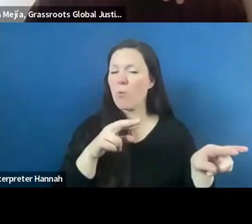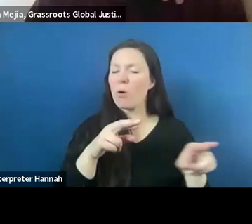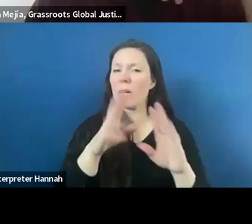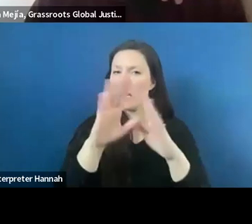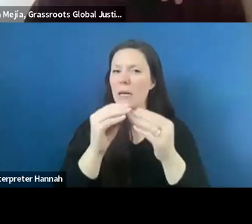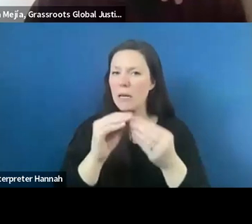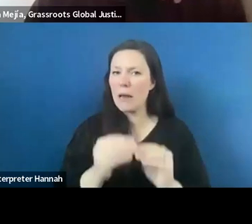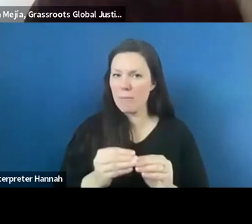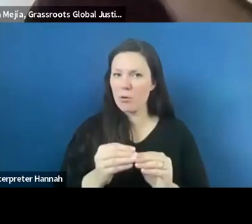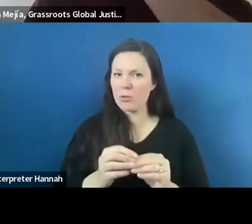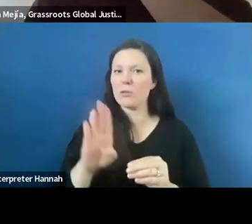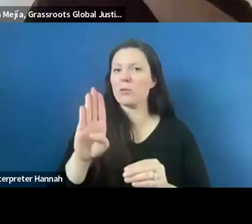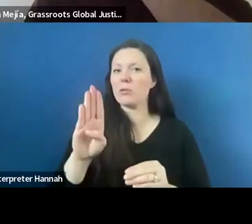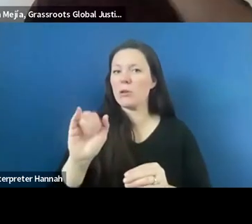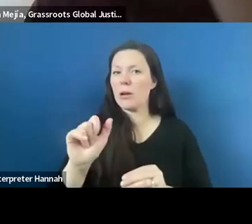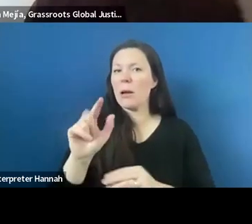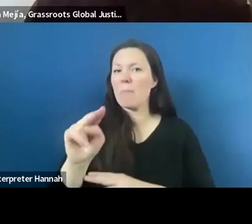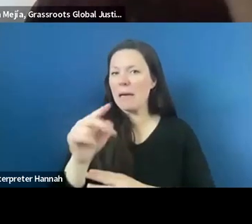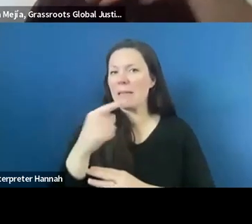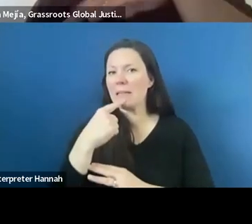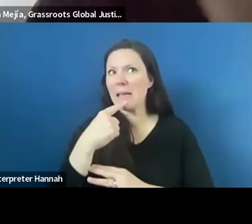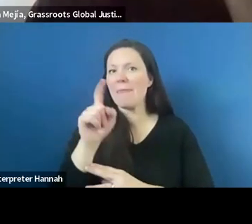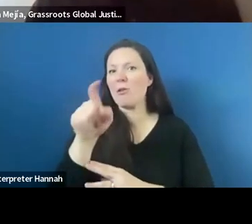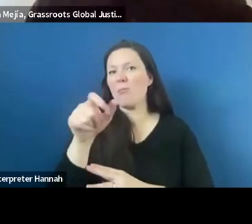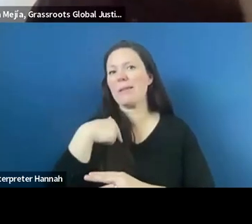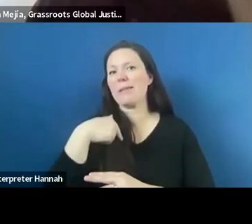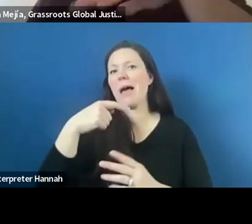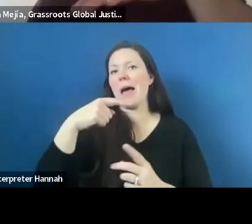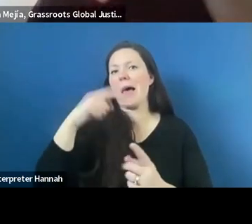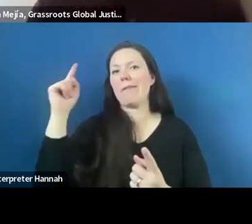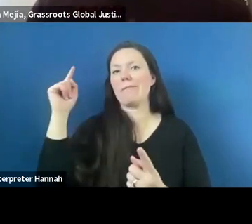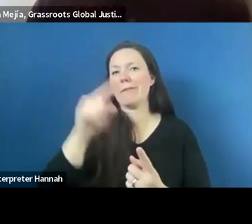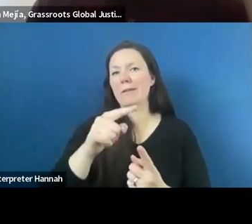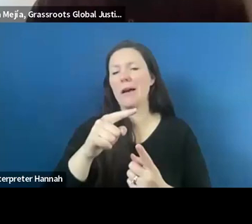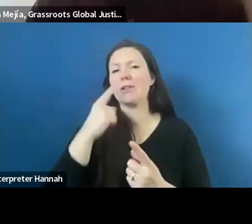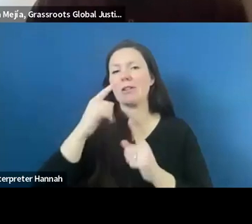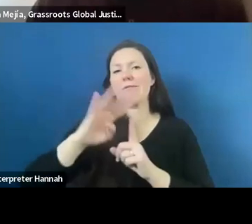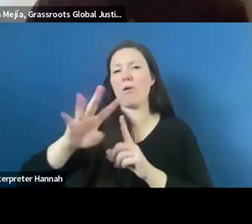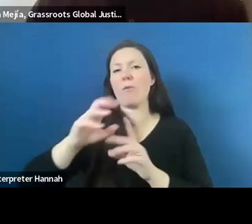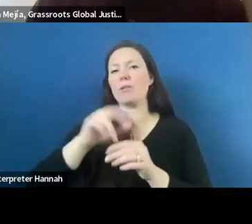there has to be across the board reductions of emissions in the U.S. government.